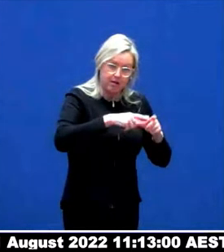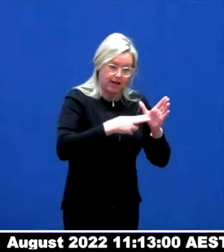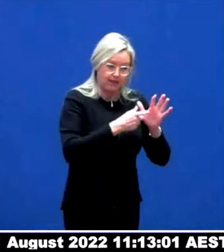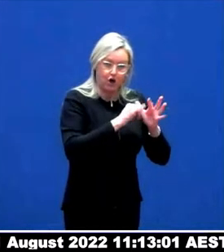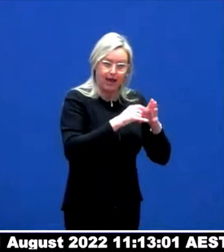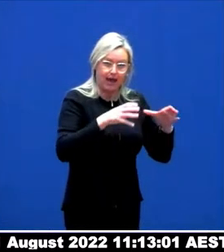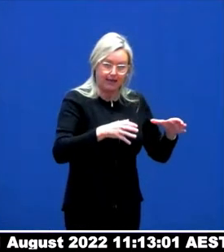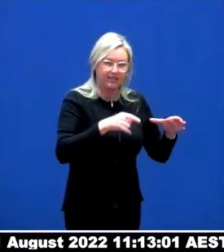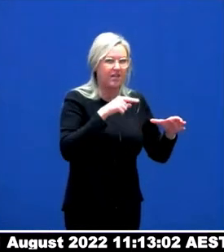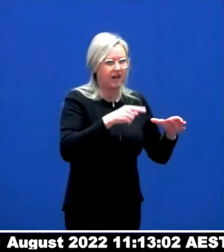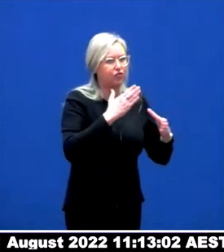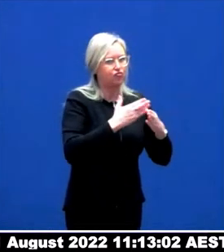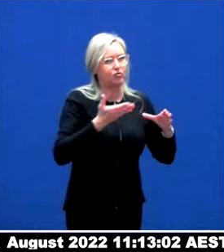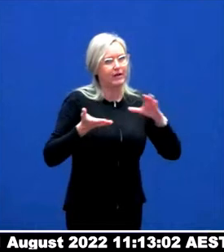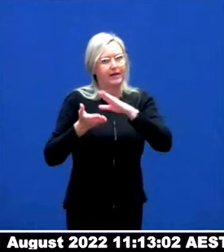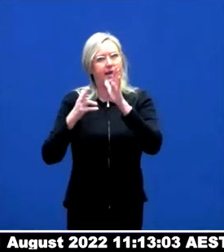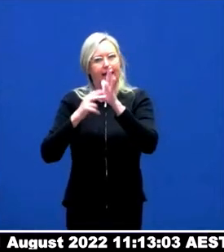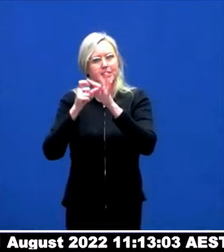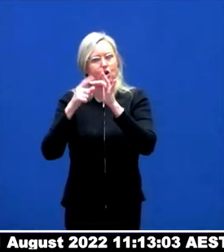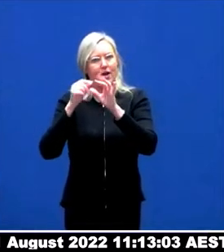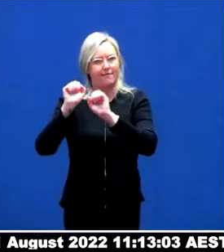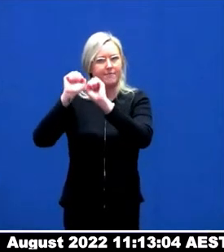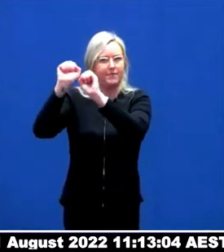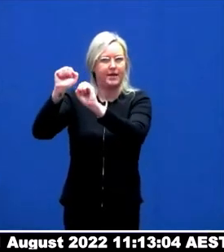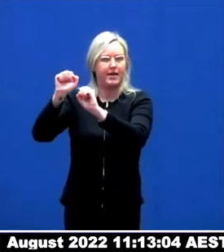NDIA, and the solutions are really for them.